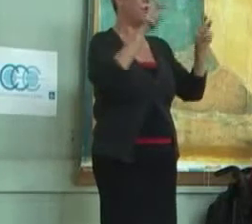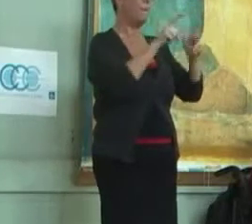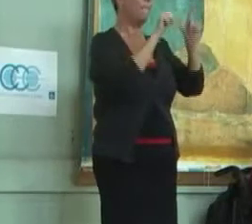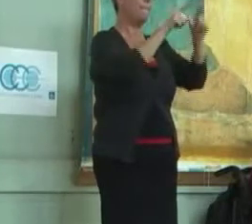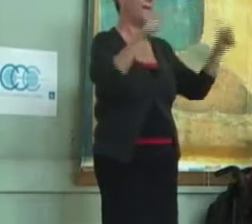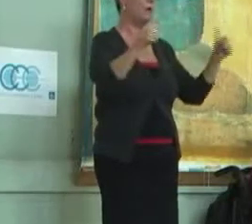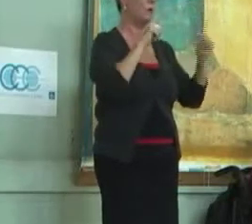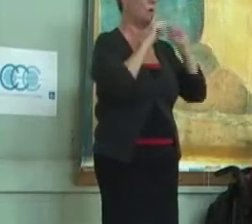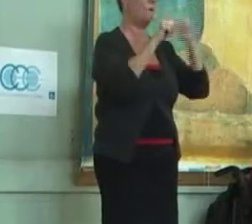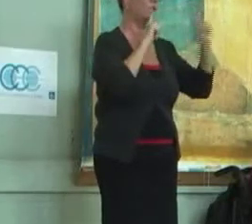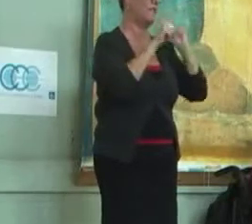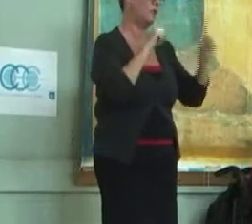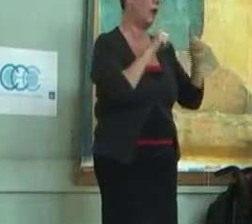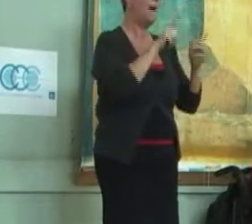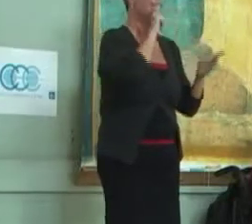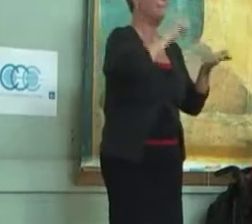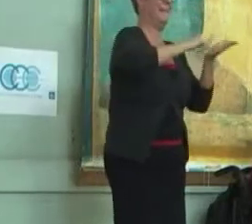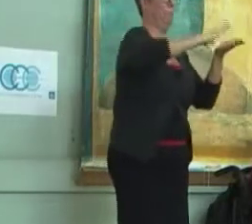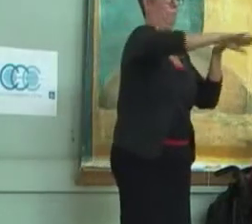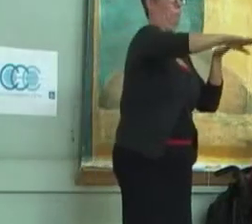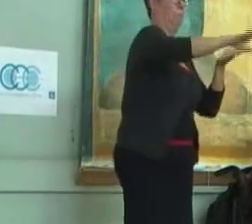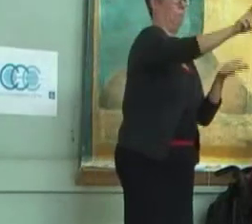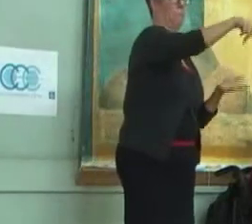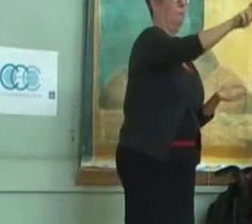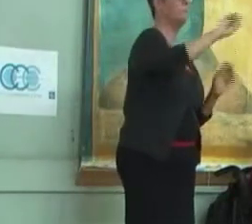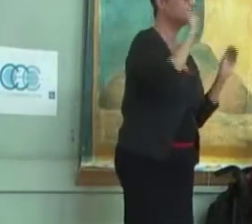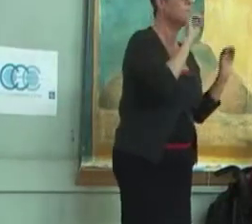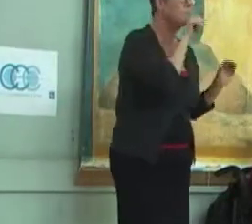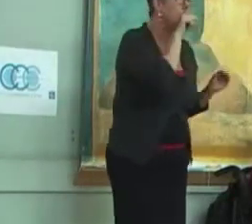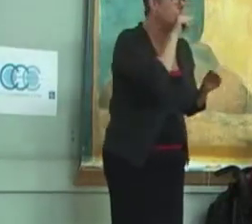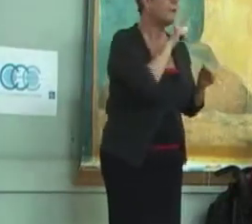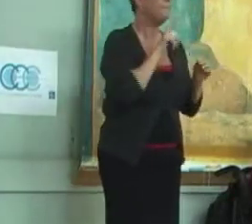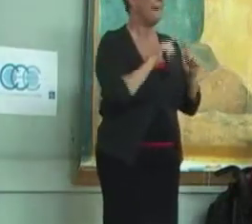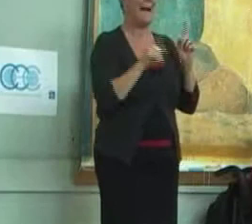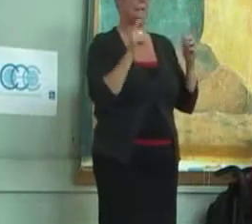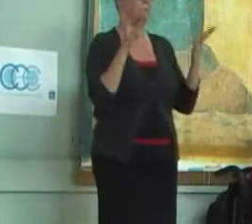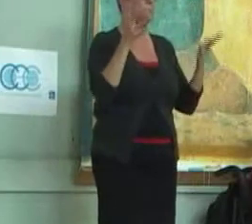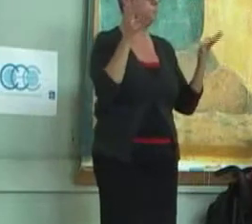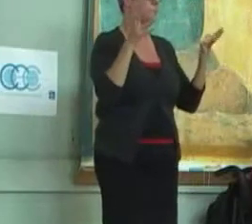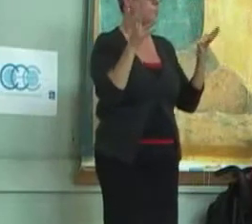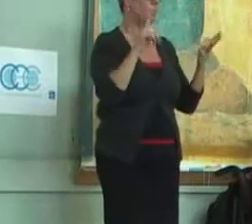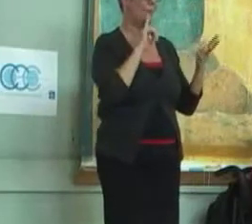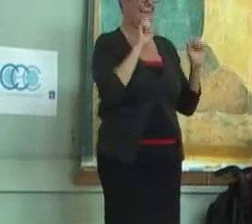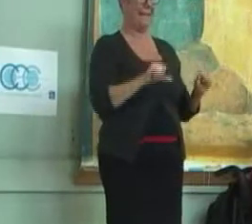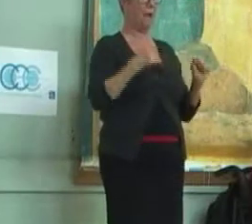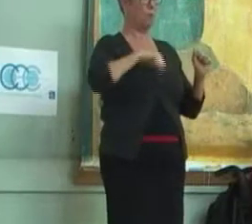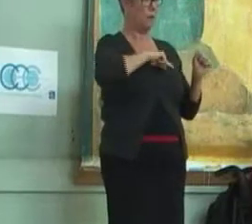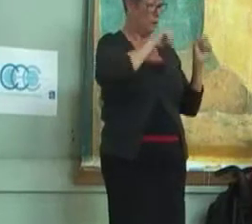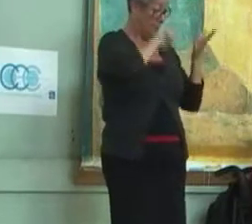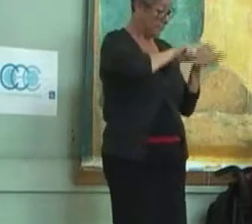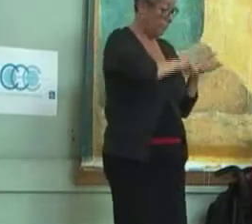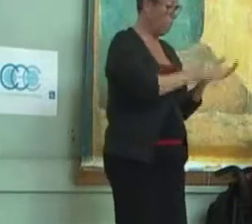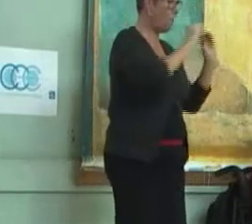But I don't mean to dismiss your concern because whenever there's any health issues they need to be fully explored and see whether there is ways of putting pressure